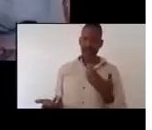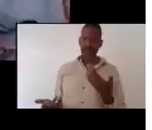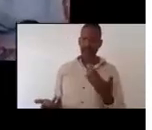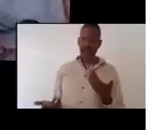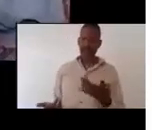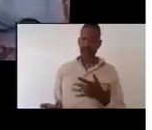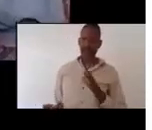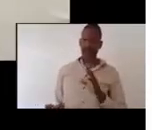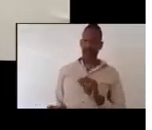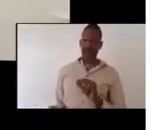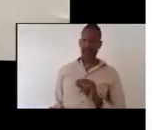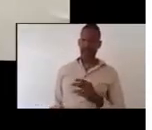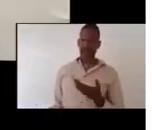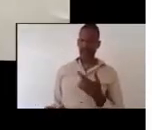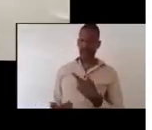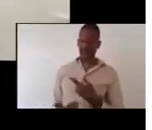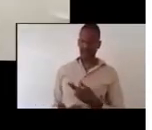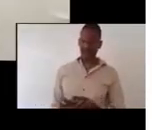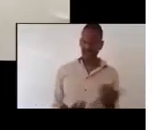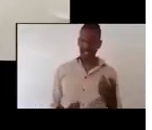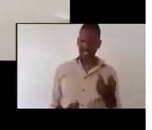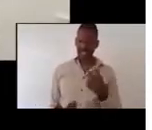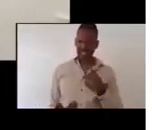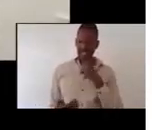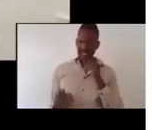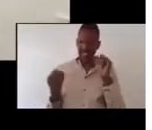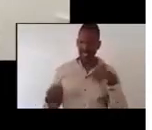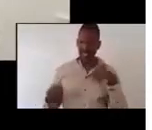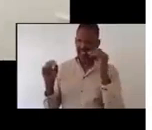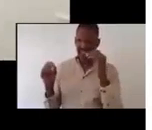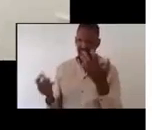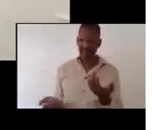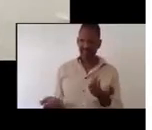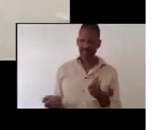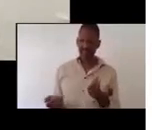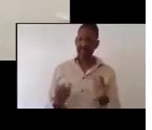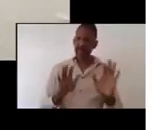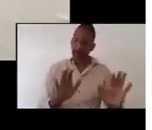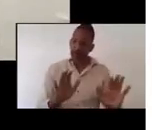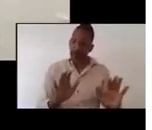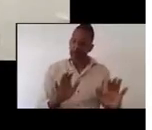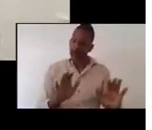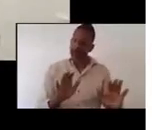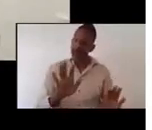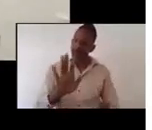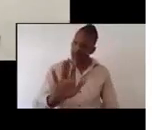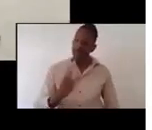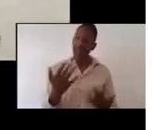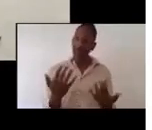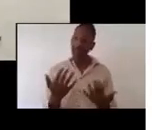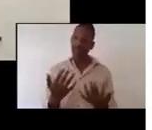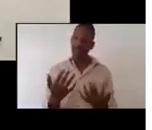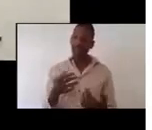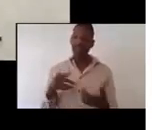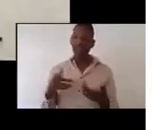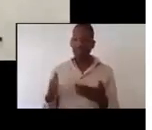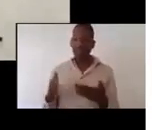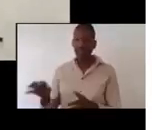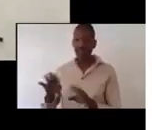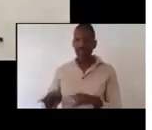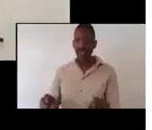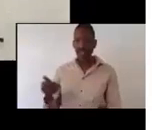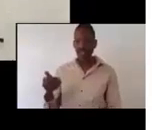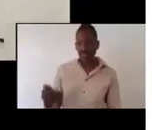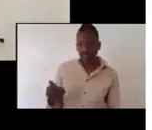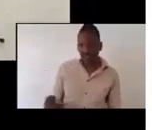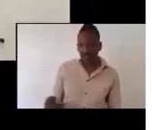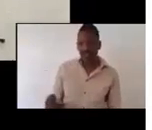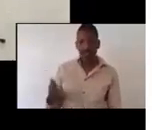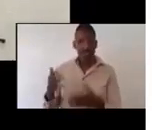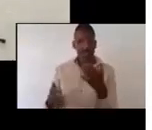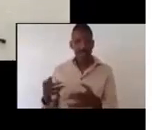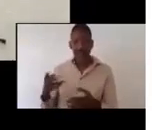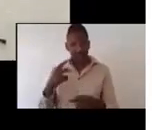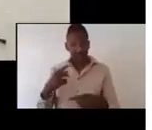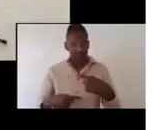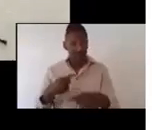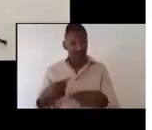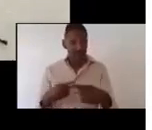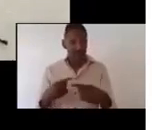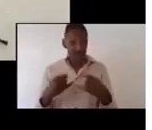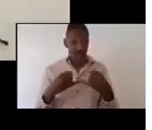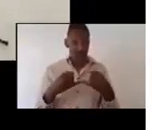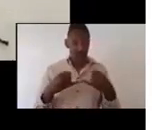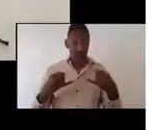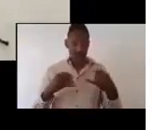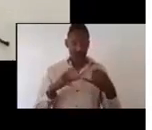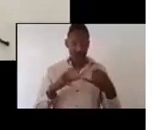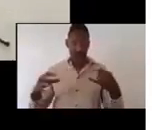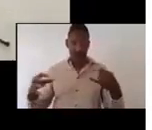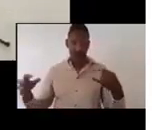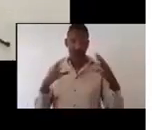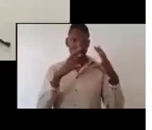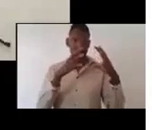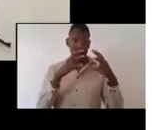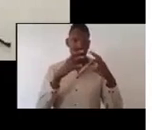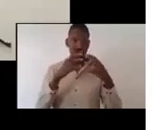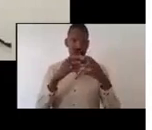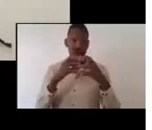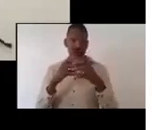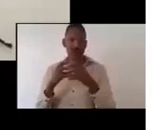However, if we actually pay attention to what the child is doing the child might be fascinated by how the yarn will unravel, as they roll it, which is in fact a very exciting learning moment.